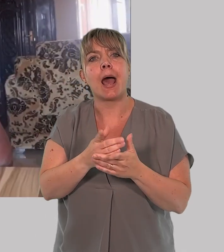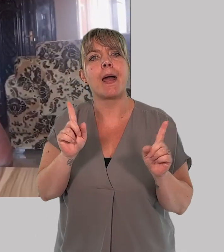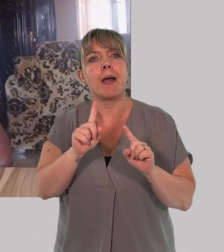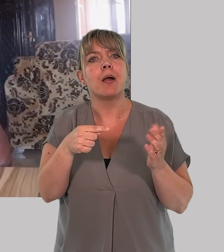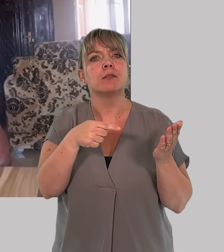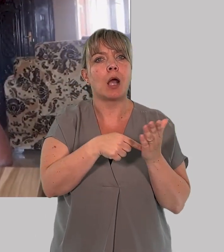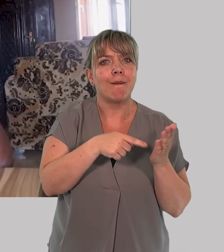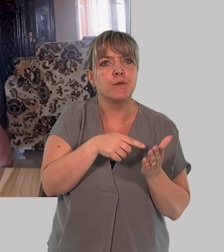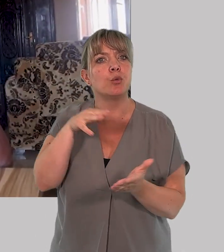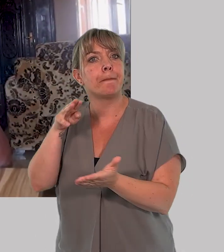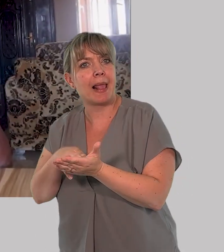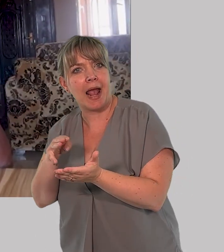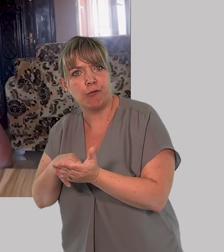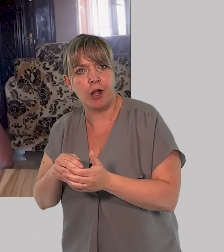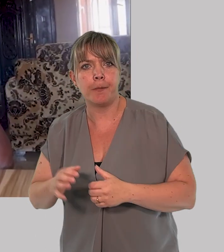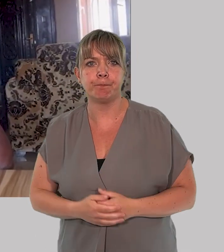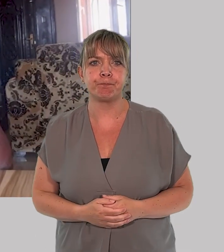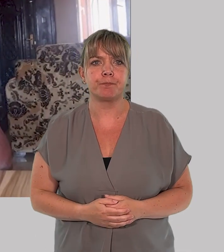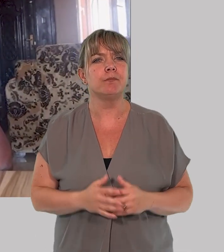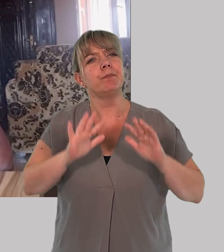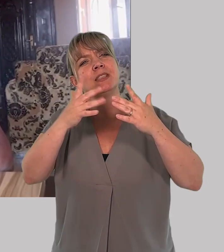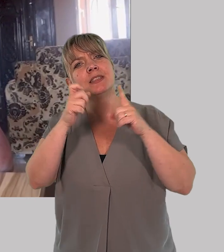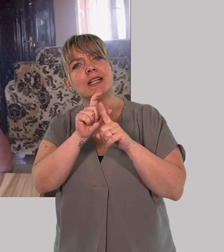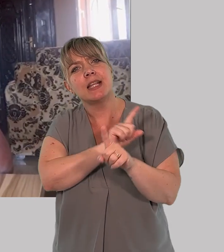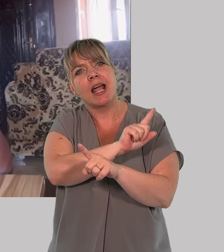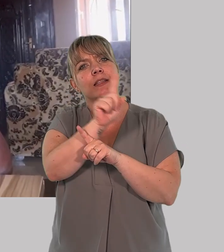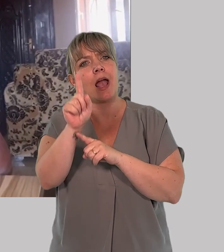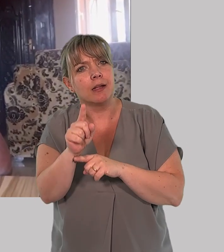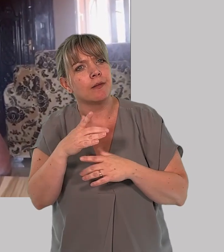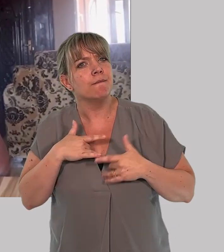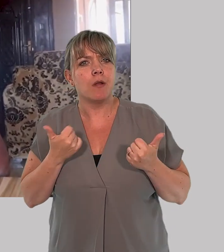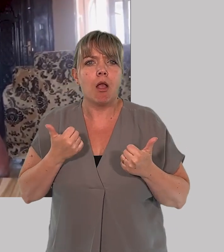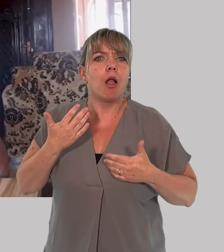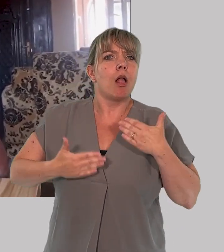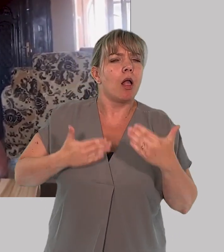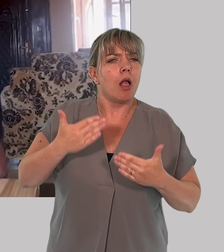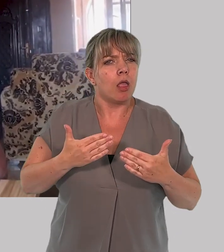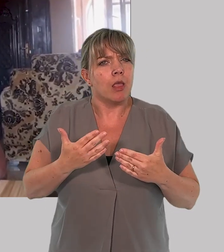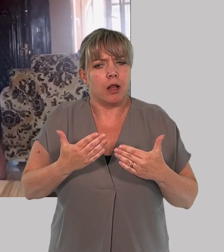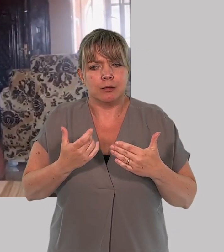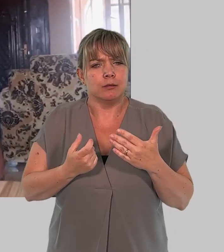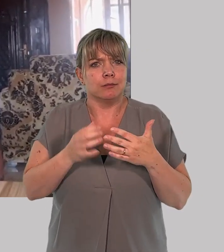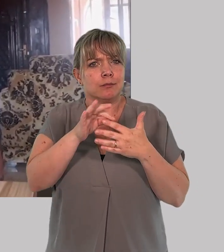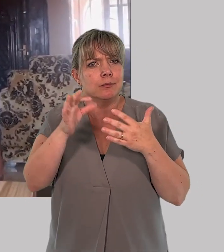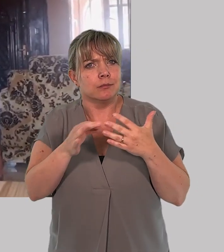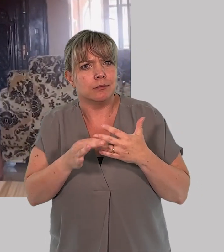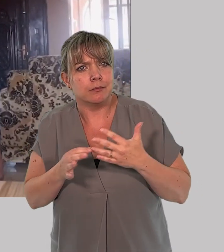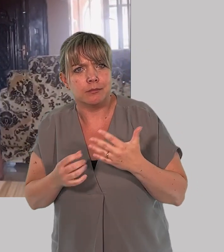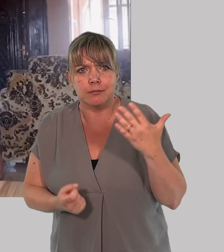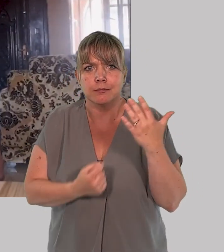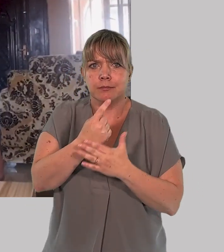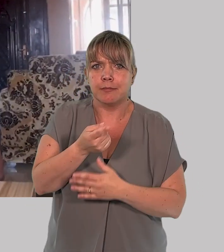after I felt relieved, the symptoms came up, and at that time I was diagnosed as having contracted